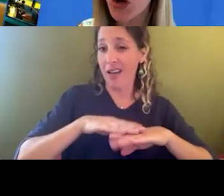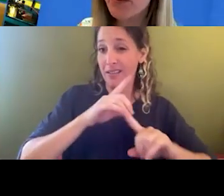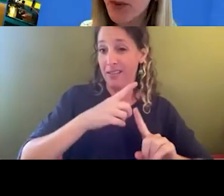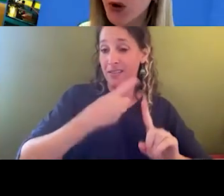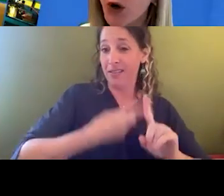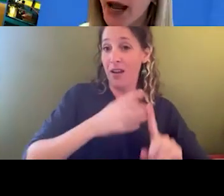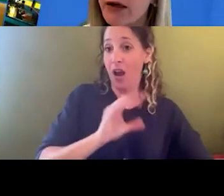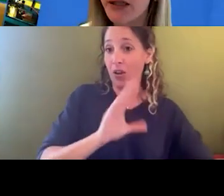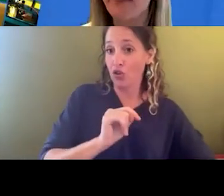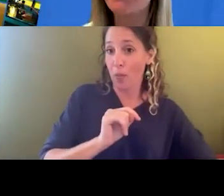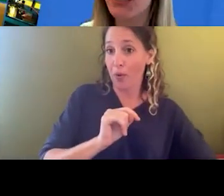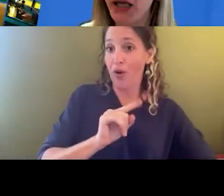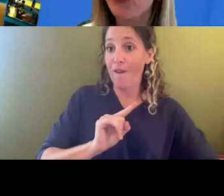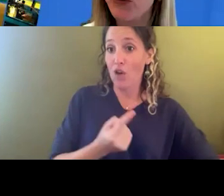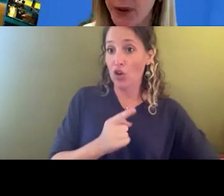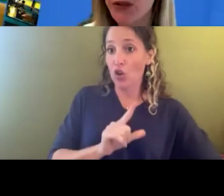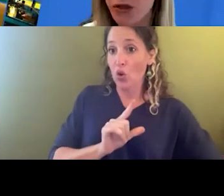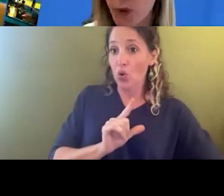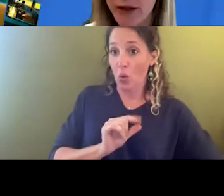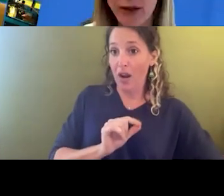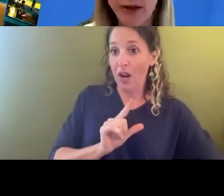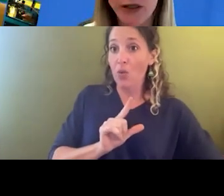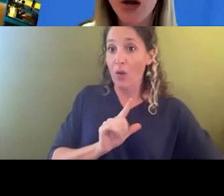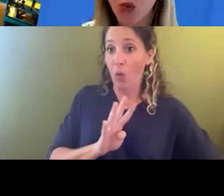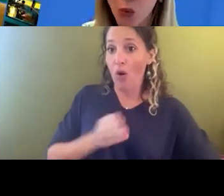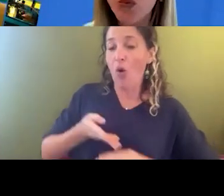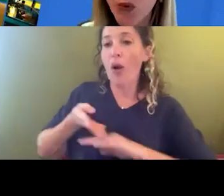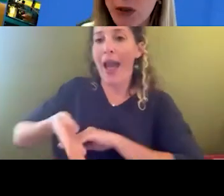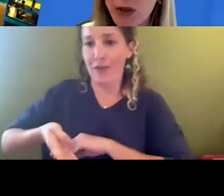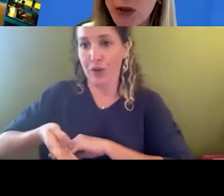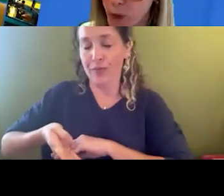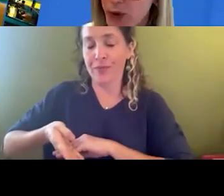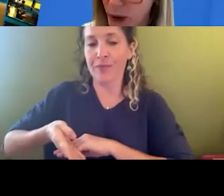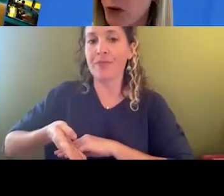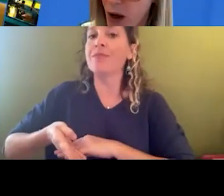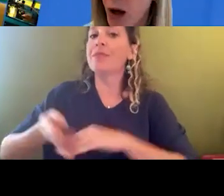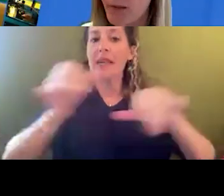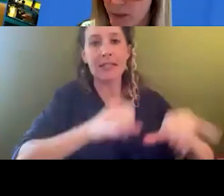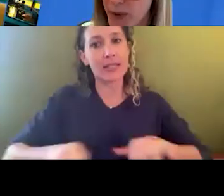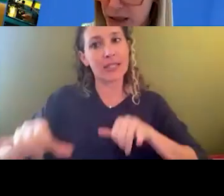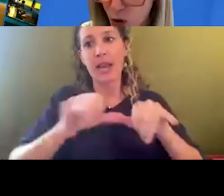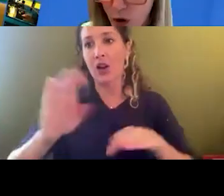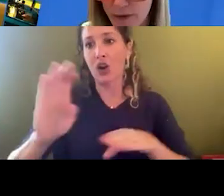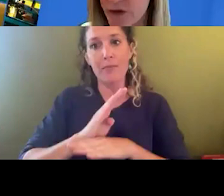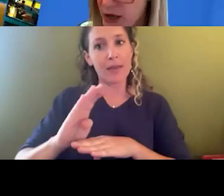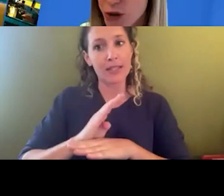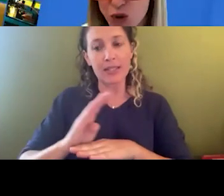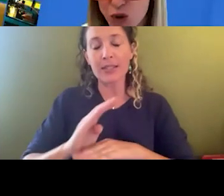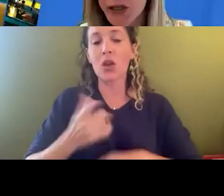Per NSF standard business process, we will, based on the issuance of